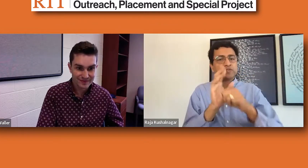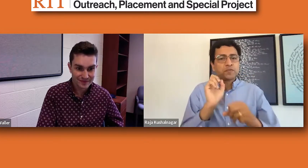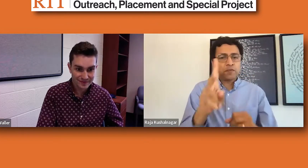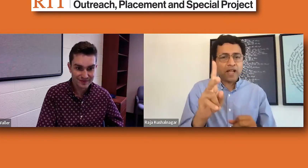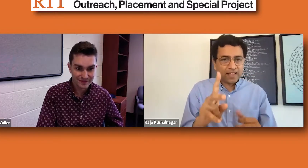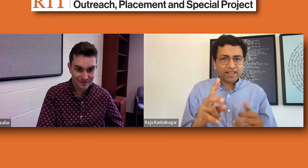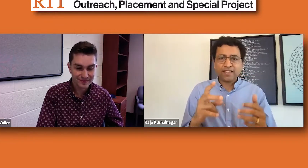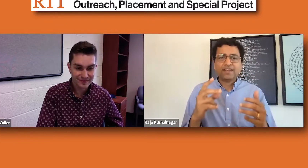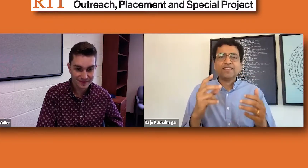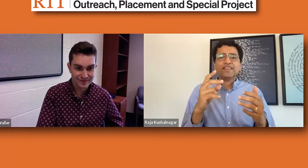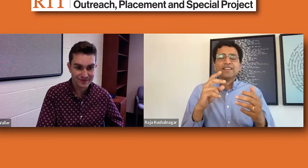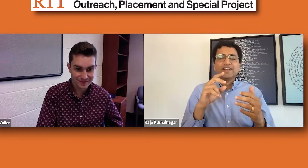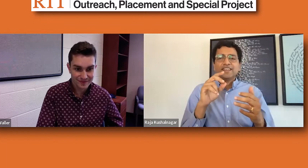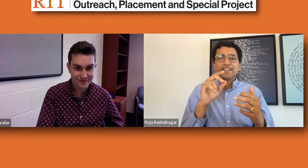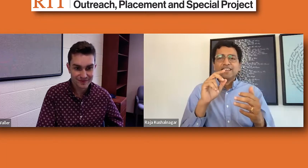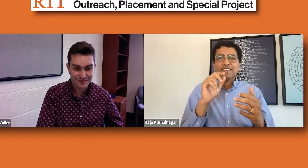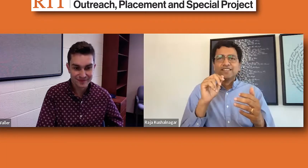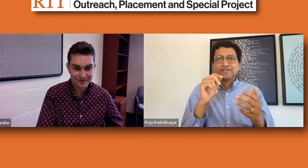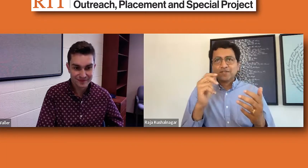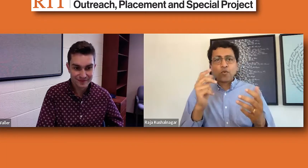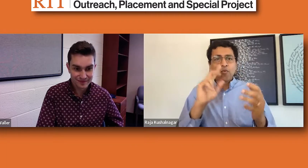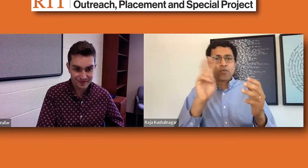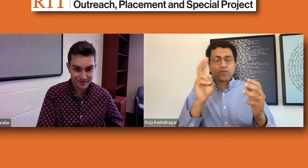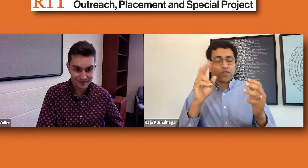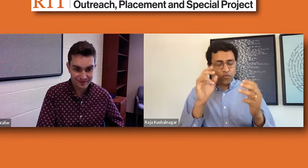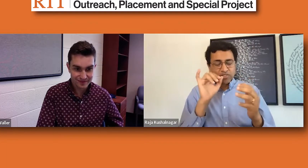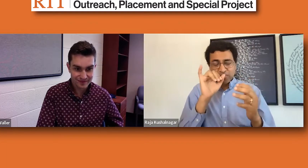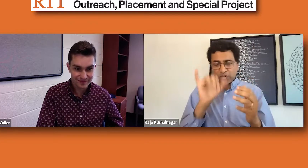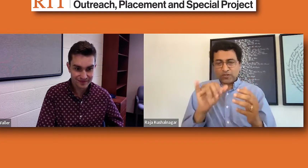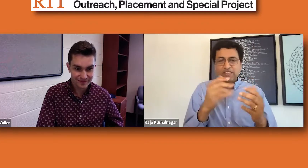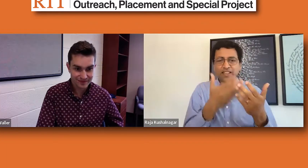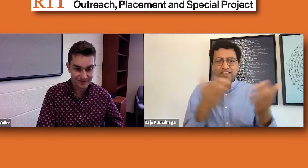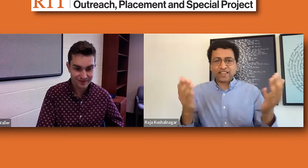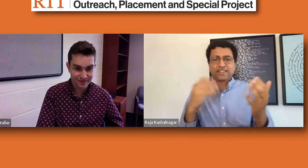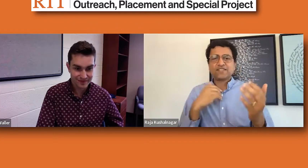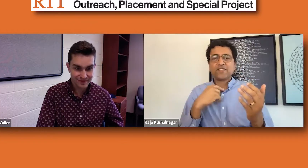We have to push back on these things, not just in the technology fields,